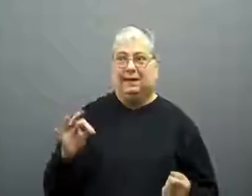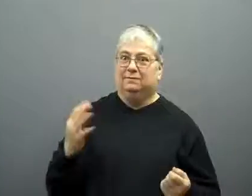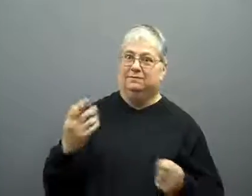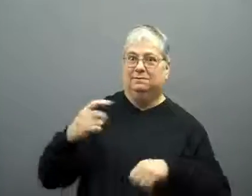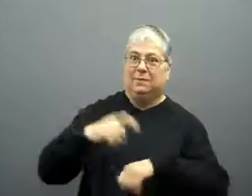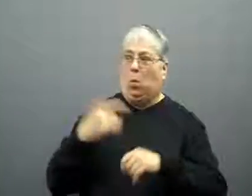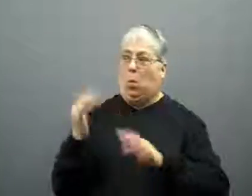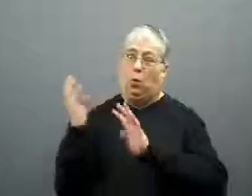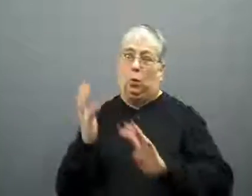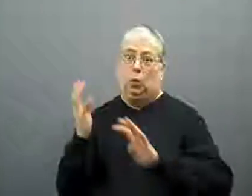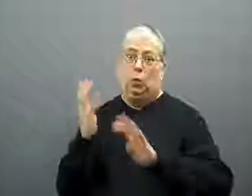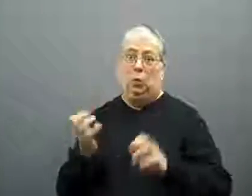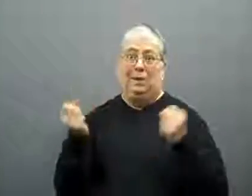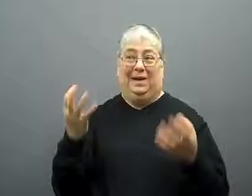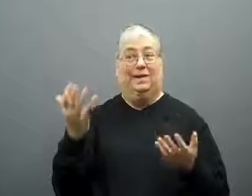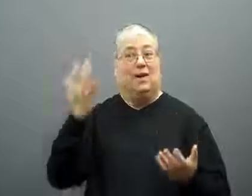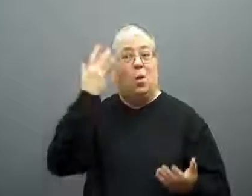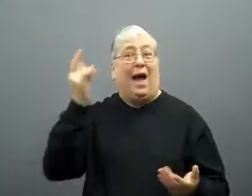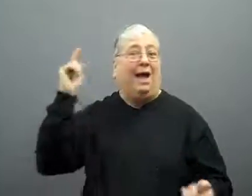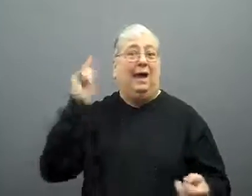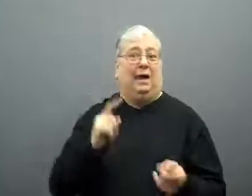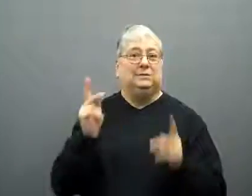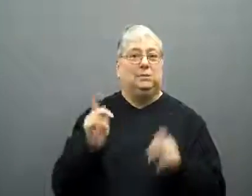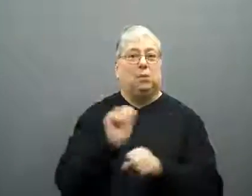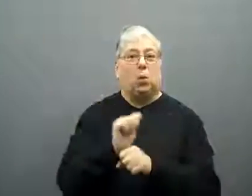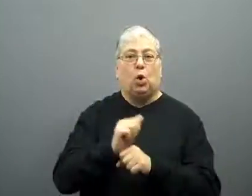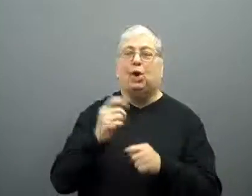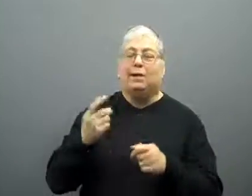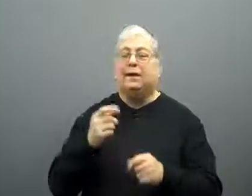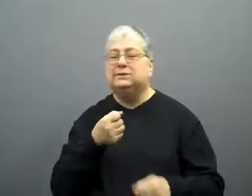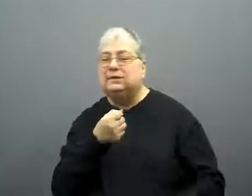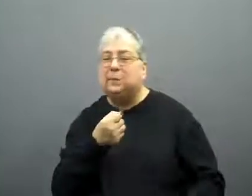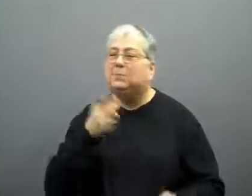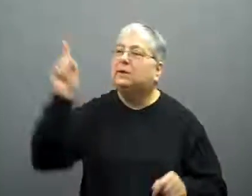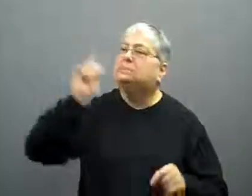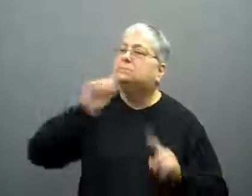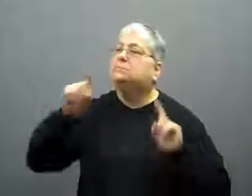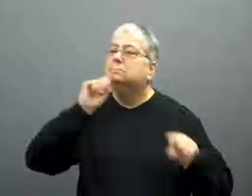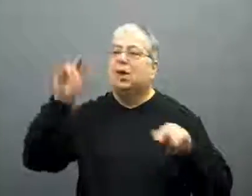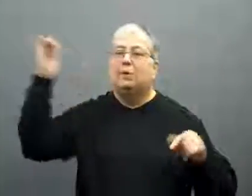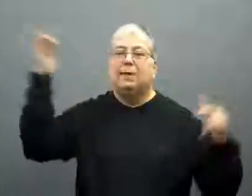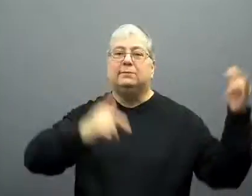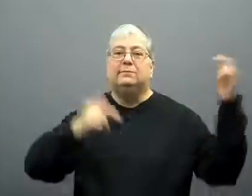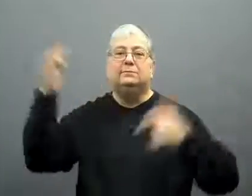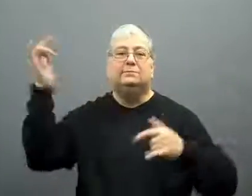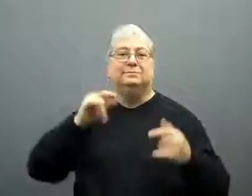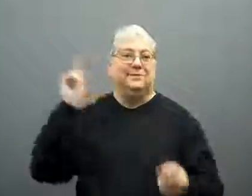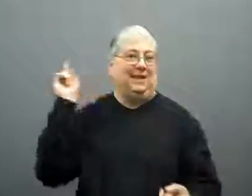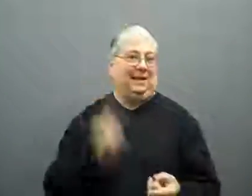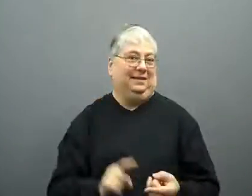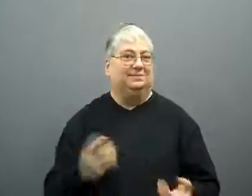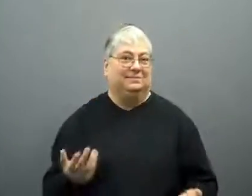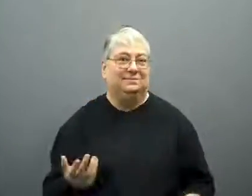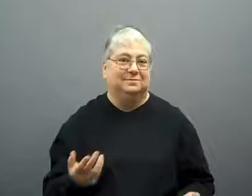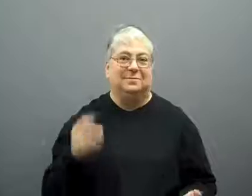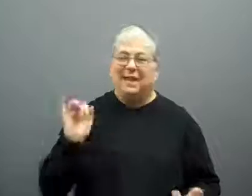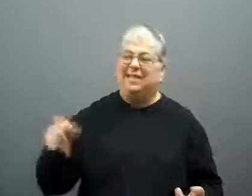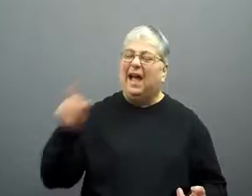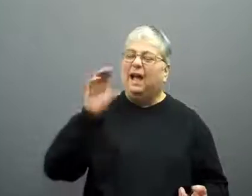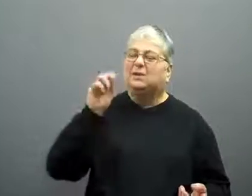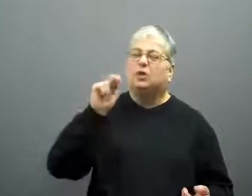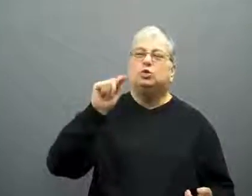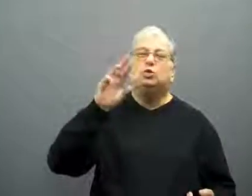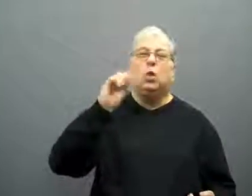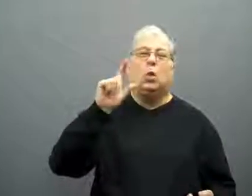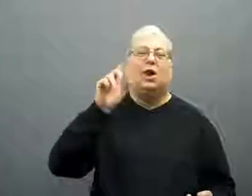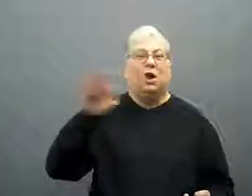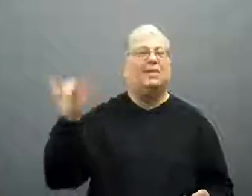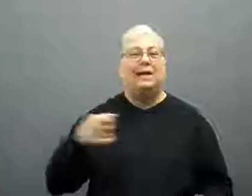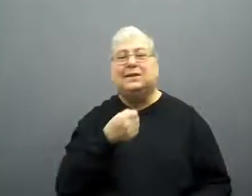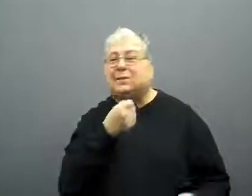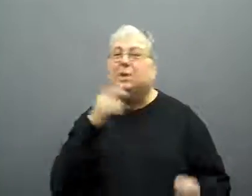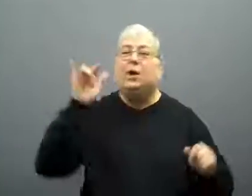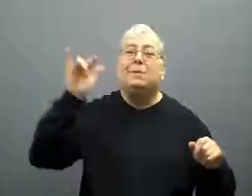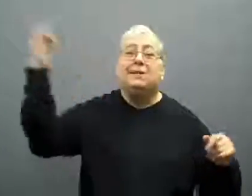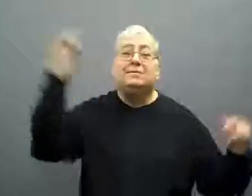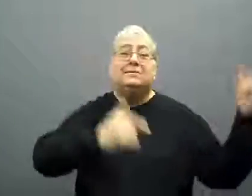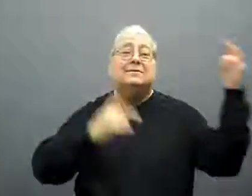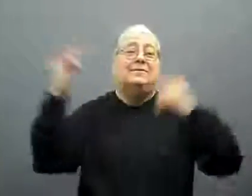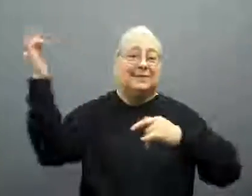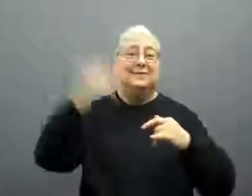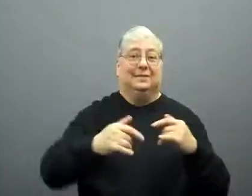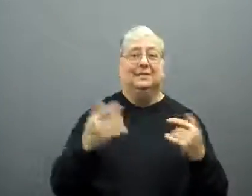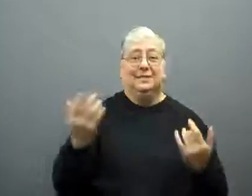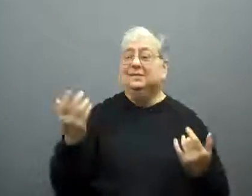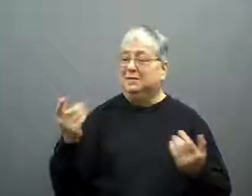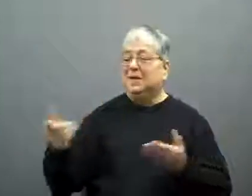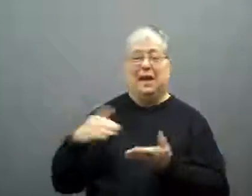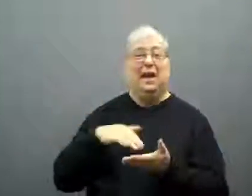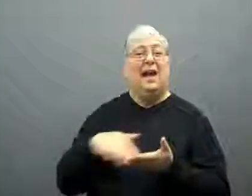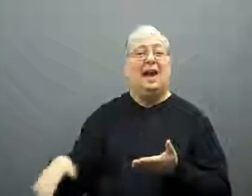That's especially during busy times as there would be fewer controllers on duty.